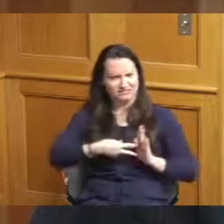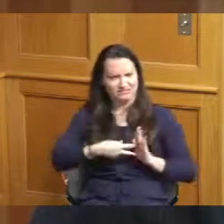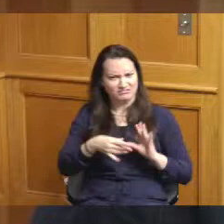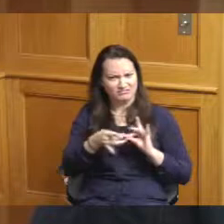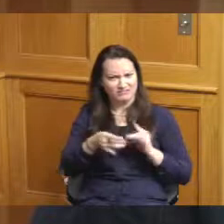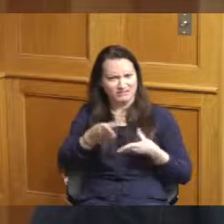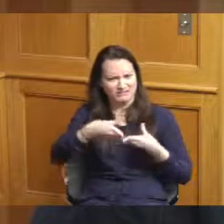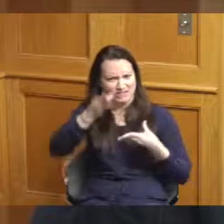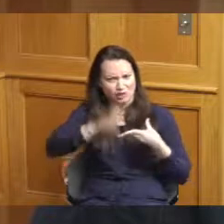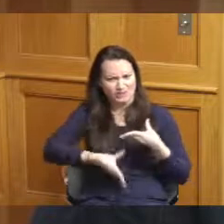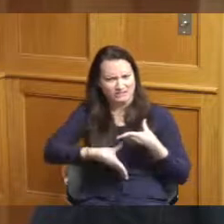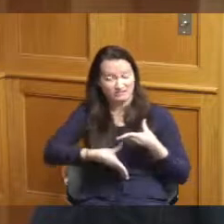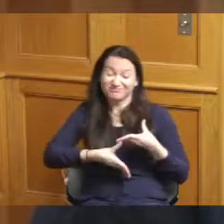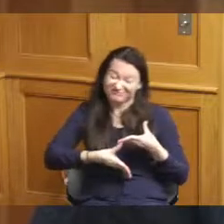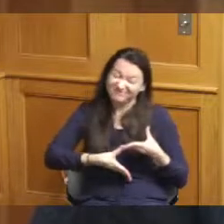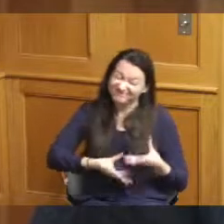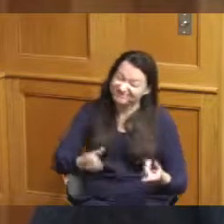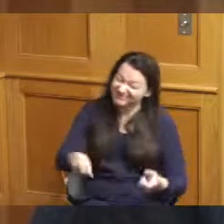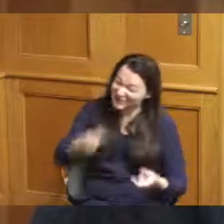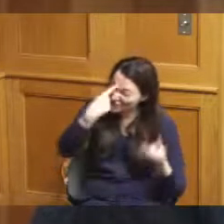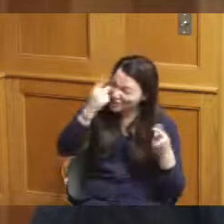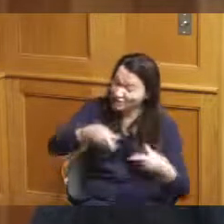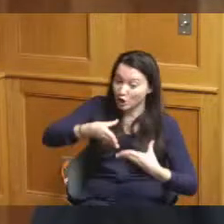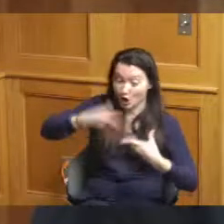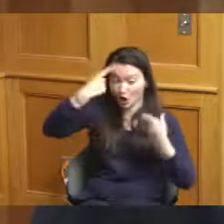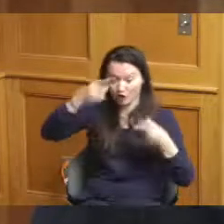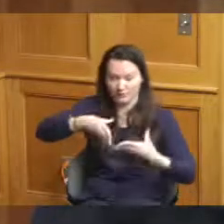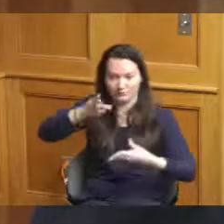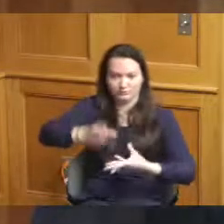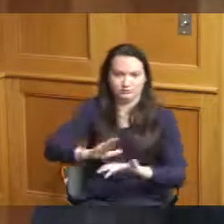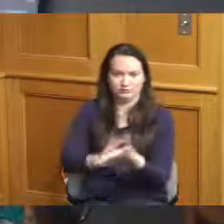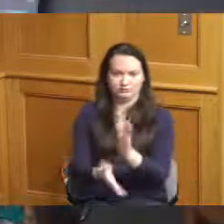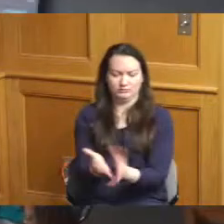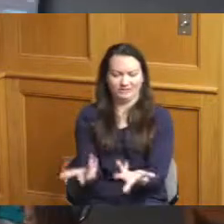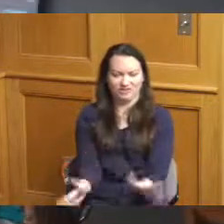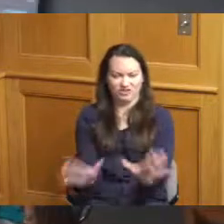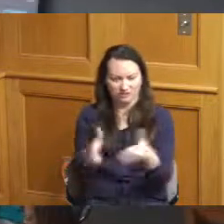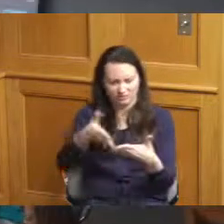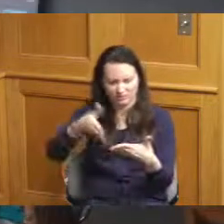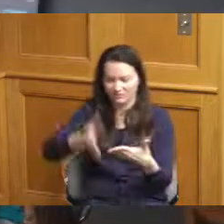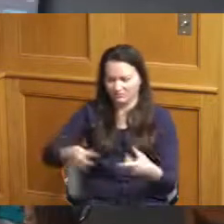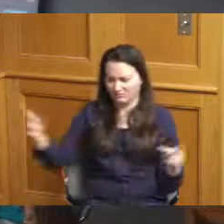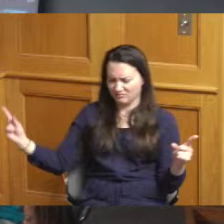I believe that will basically end the agreement so it ends the agreement a job commitment